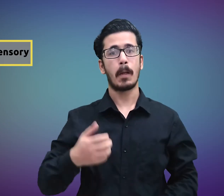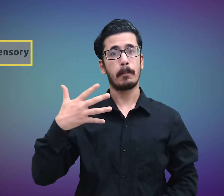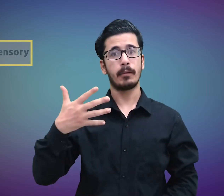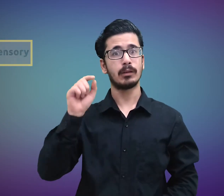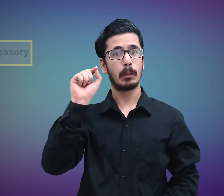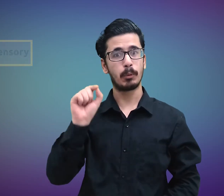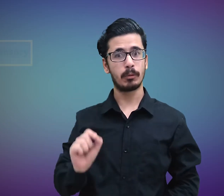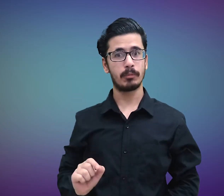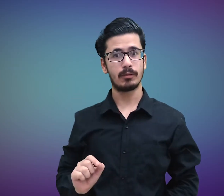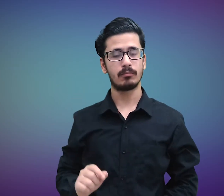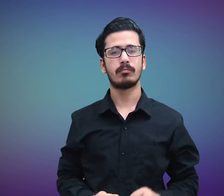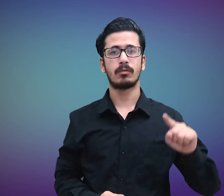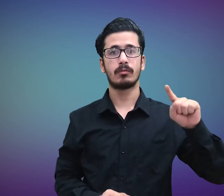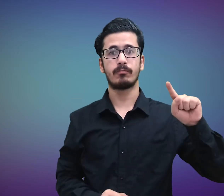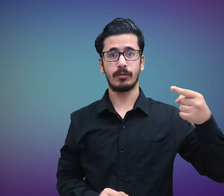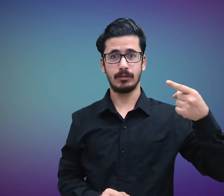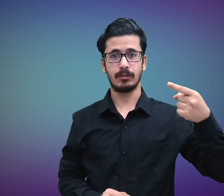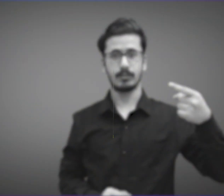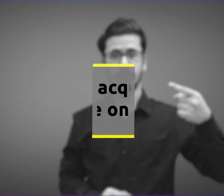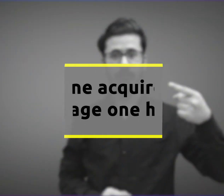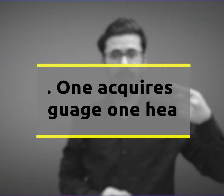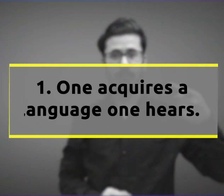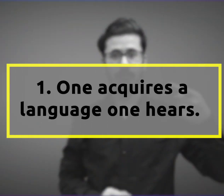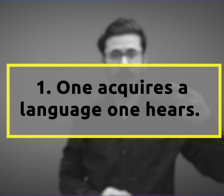I will be discussing five points related to it.